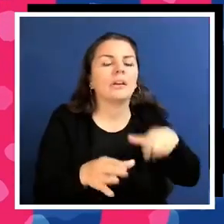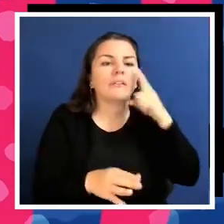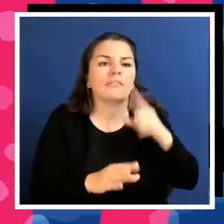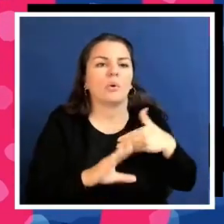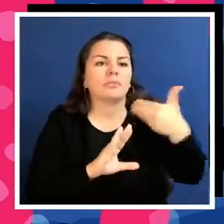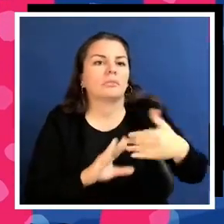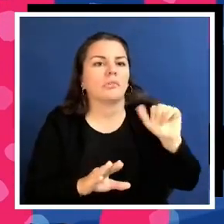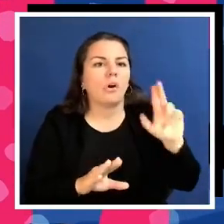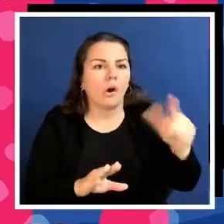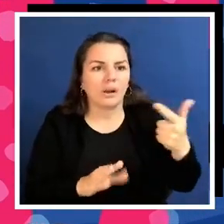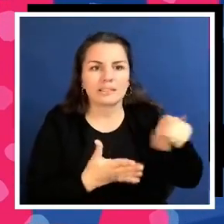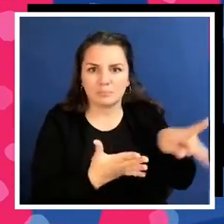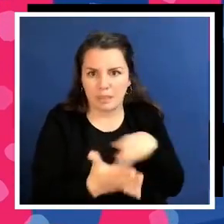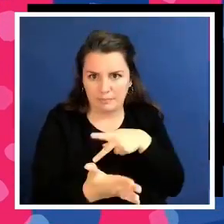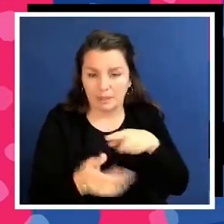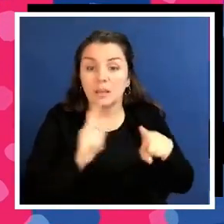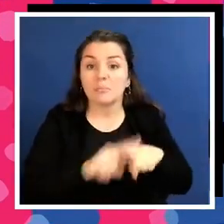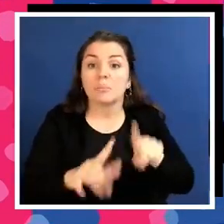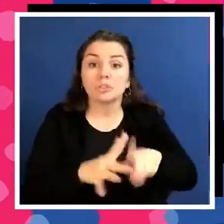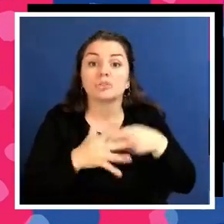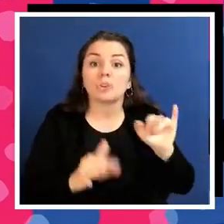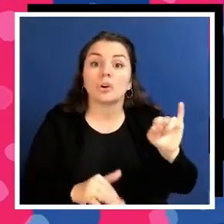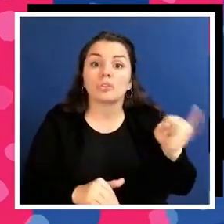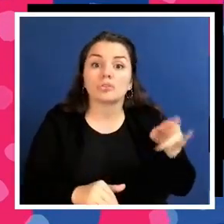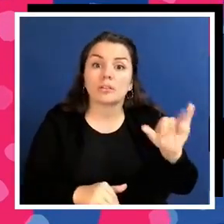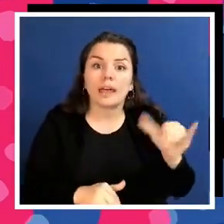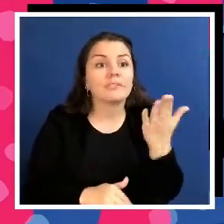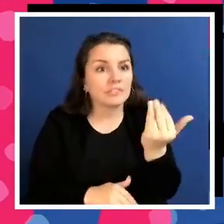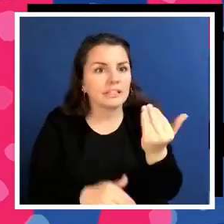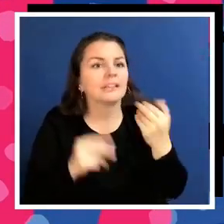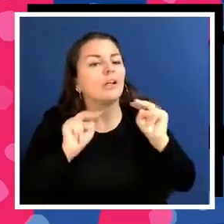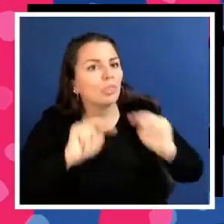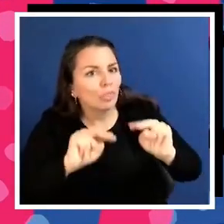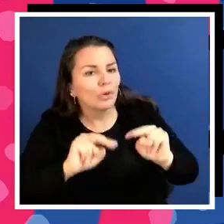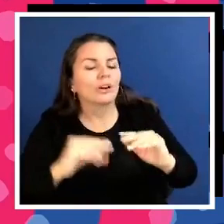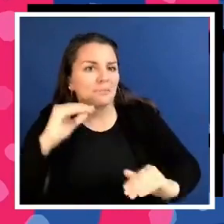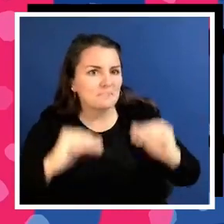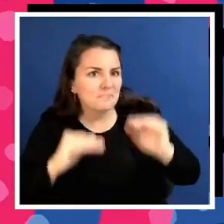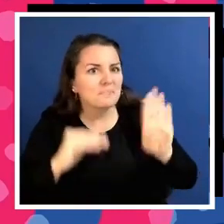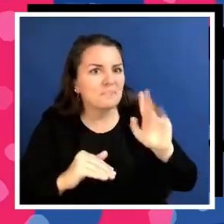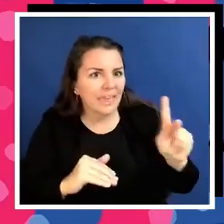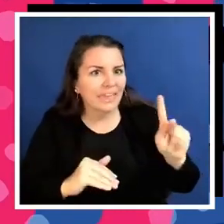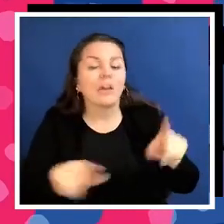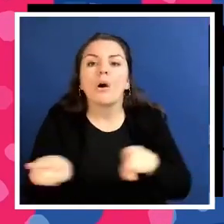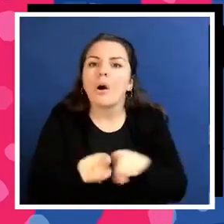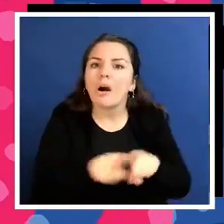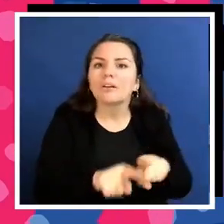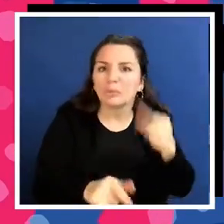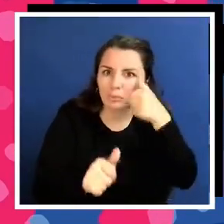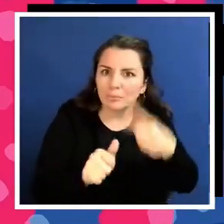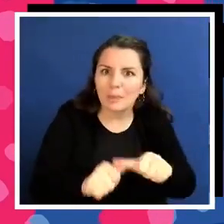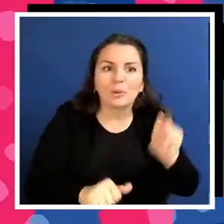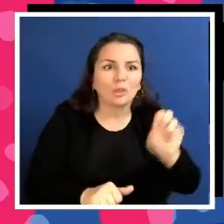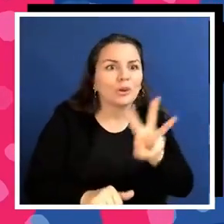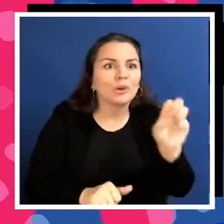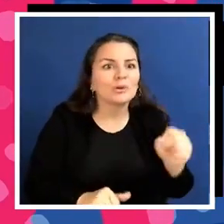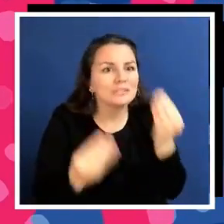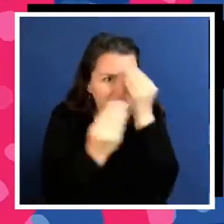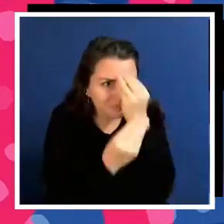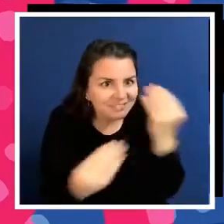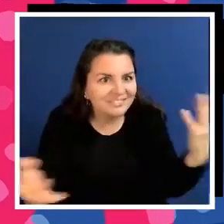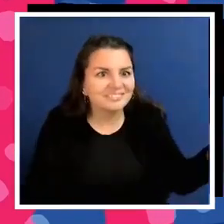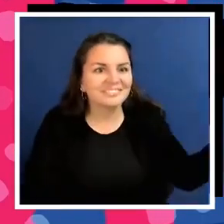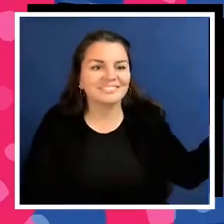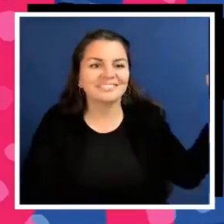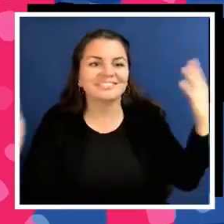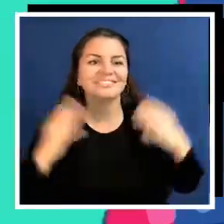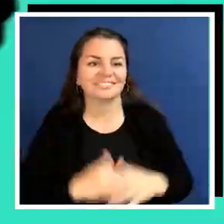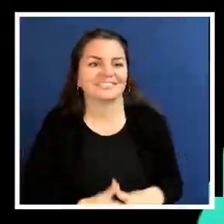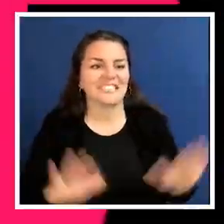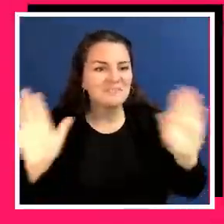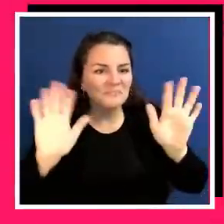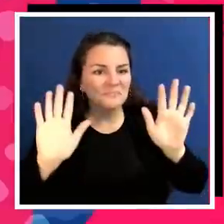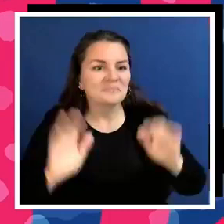YOU WANT TO OPT OUT OF.